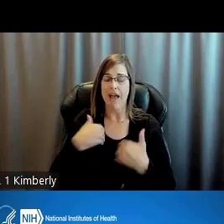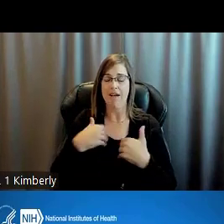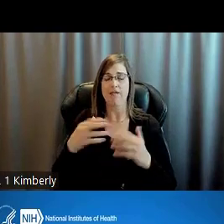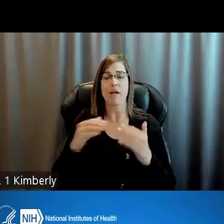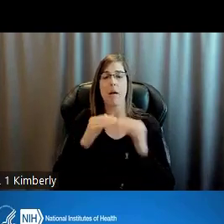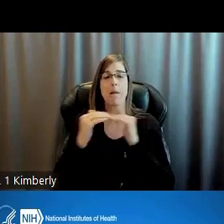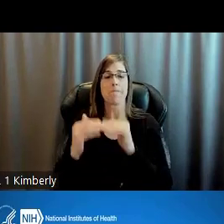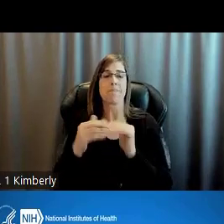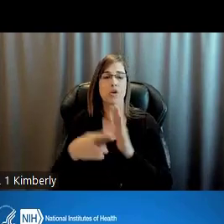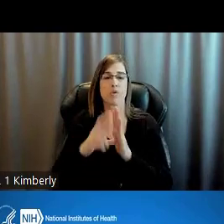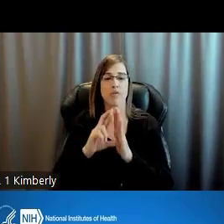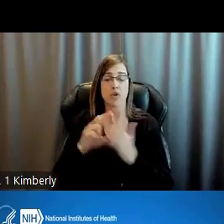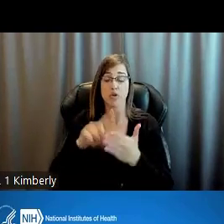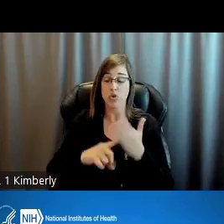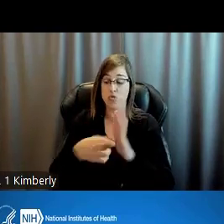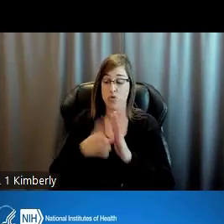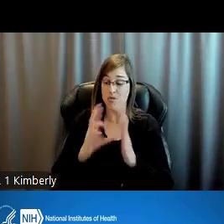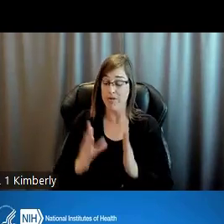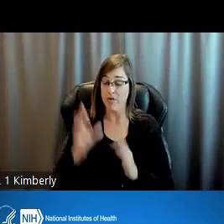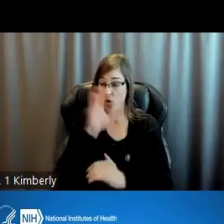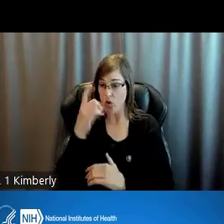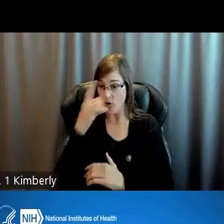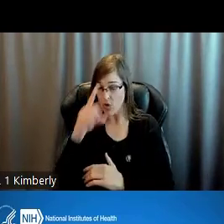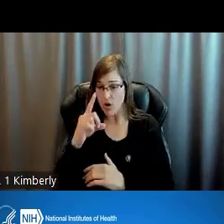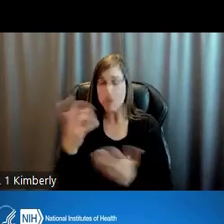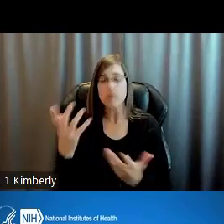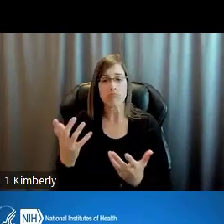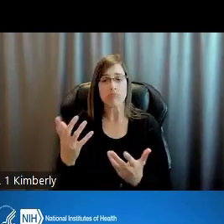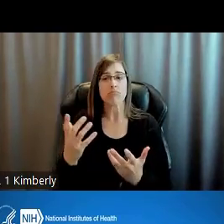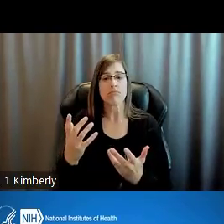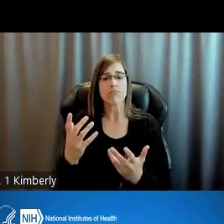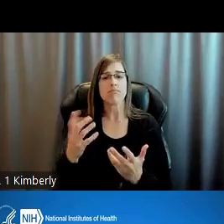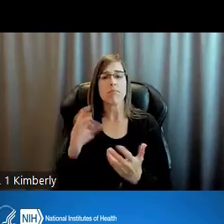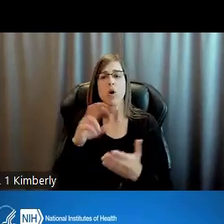Ands so what do reviewers look for? Really, they look for compelling research.